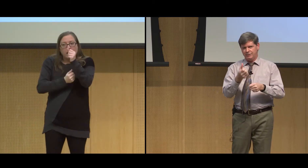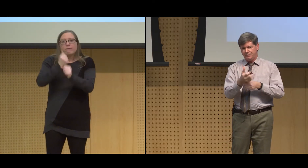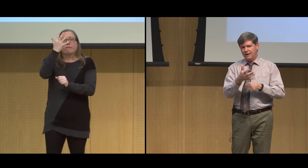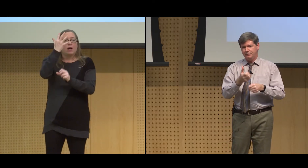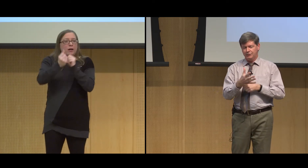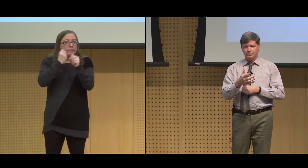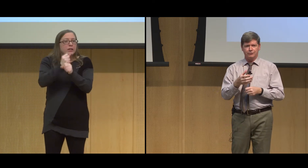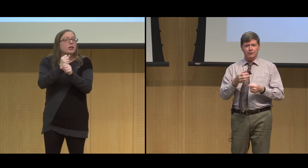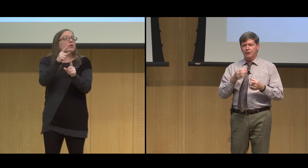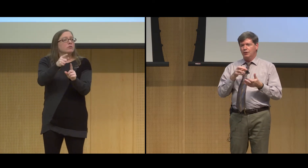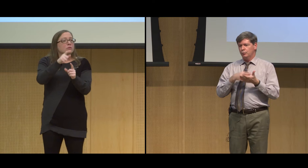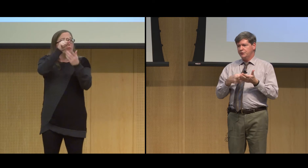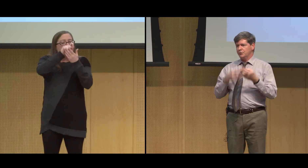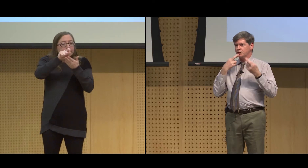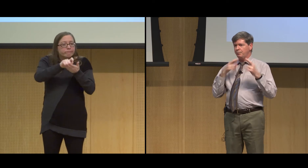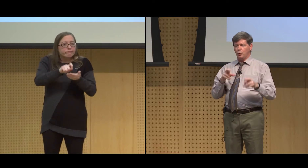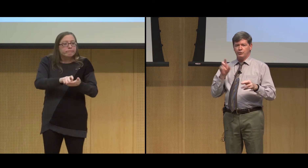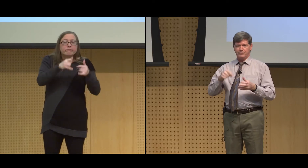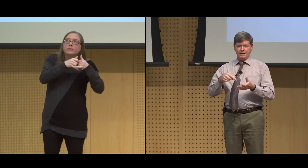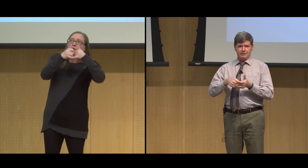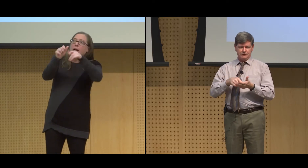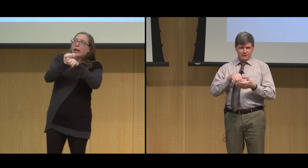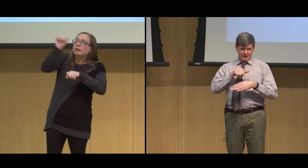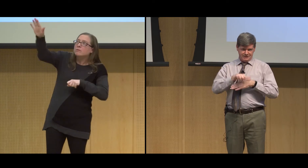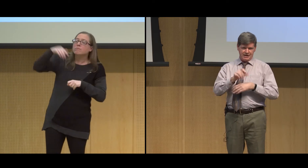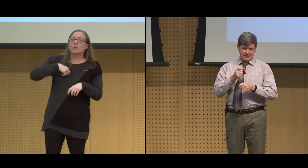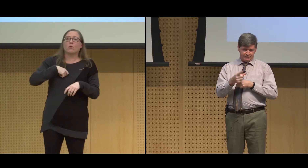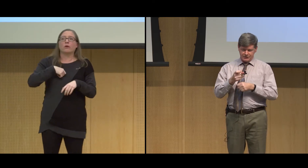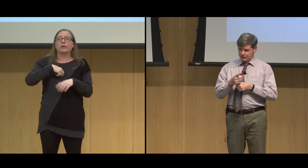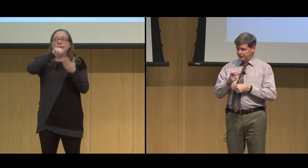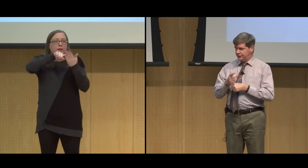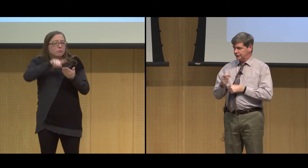you know, every 5 years or research reports they had to send every single year.